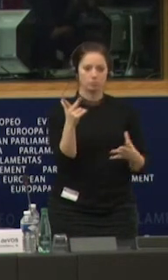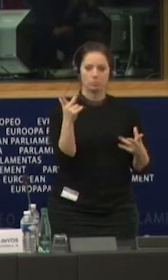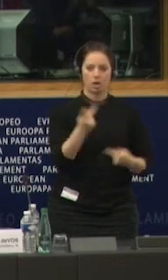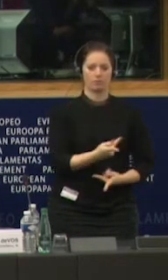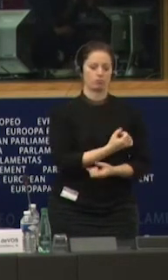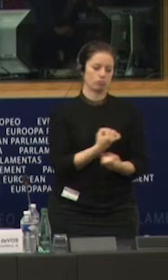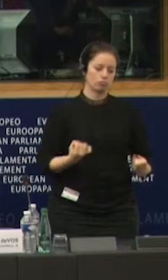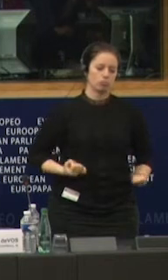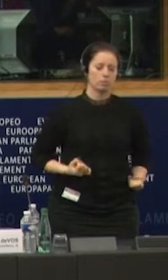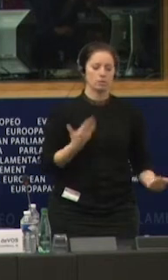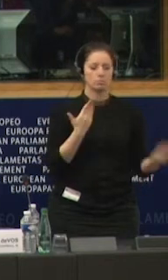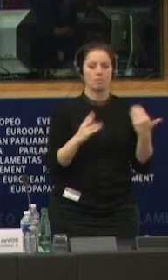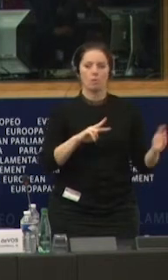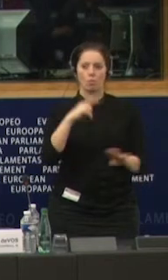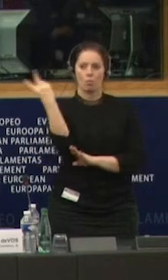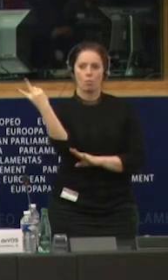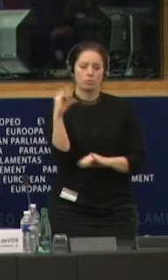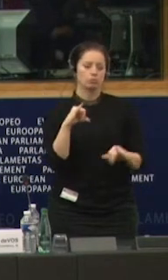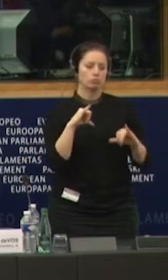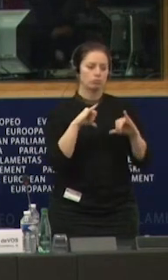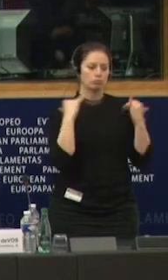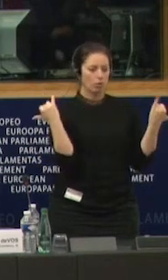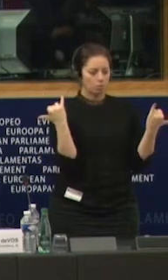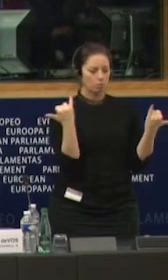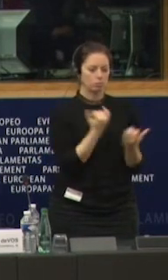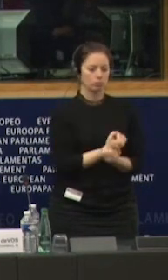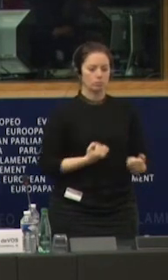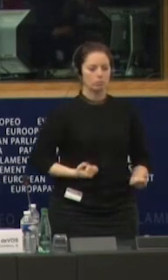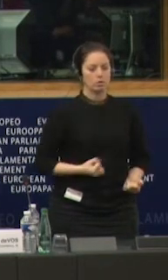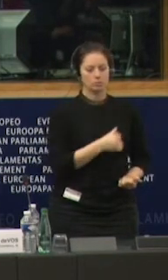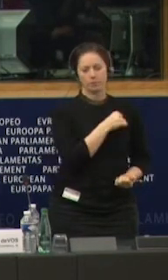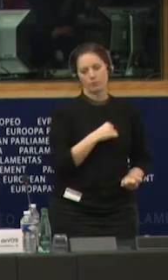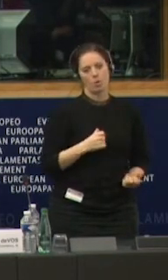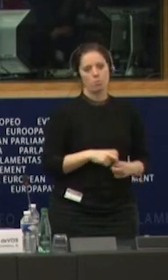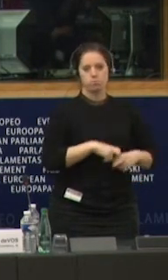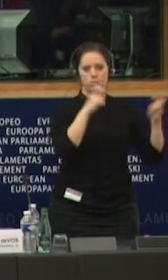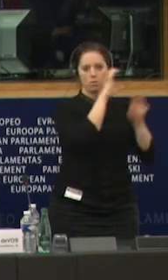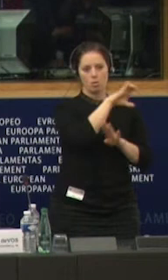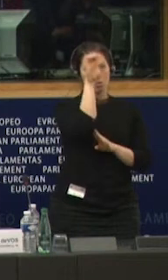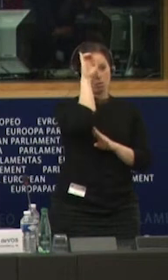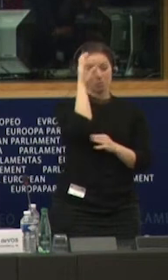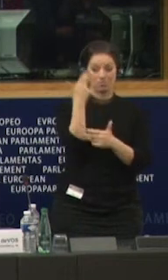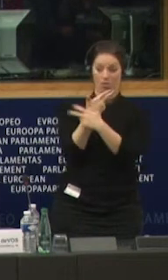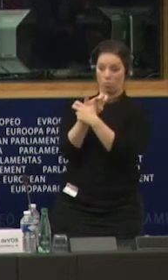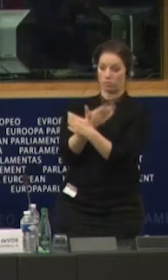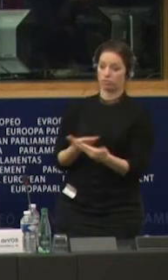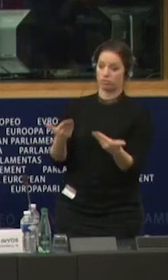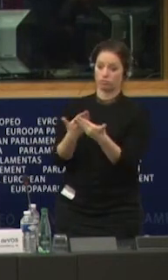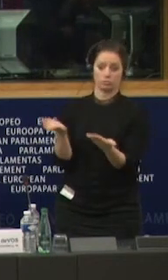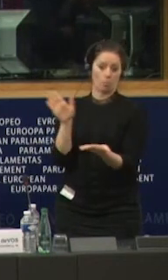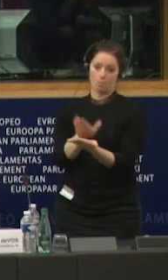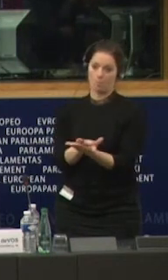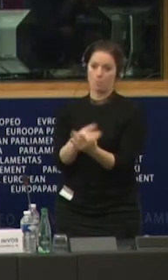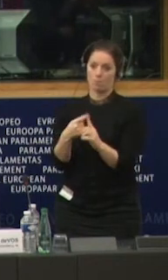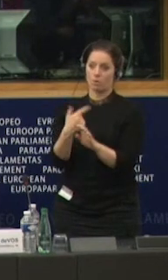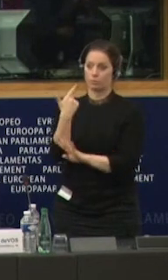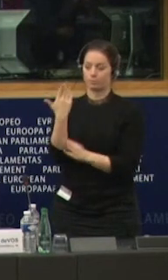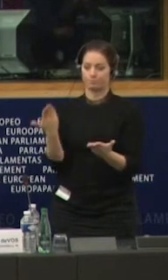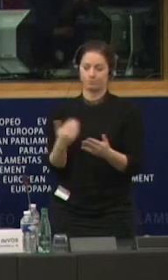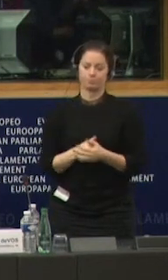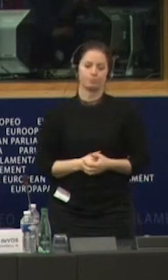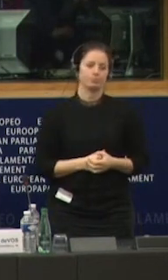The situation is pretty good. However, we are still talking about an important group of young people that shouldn't be forgotten.